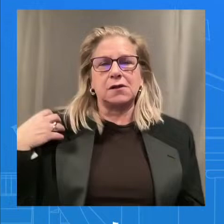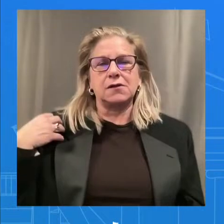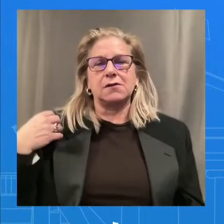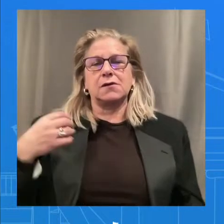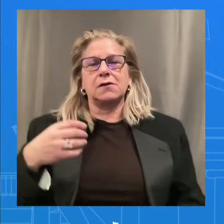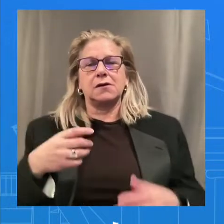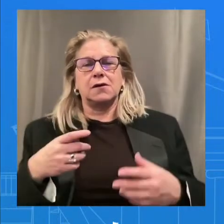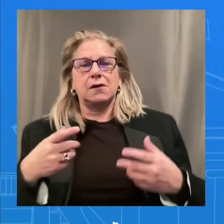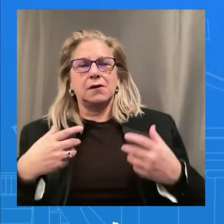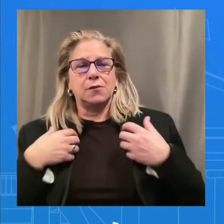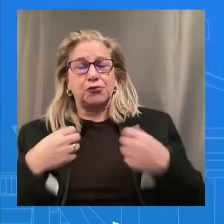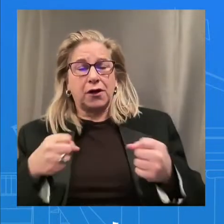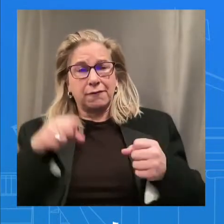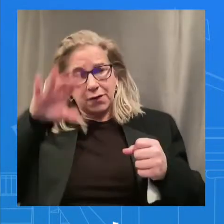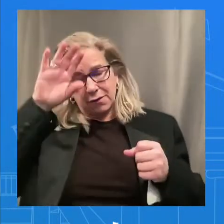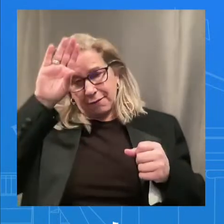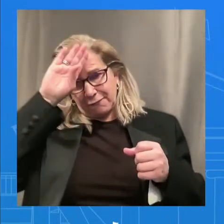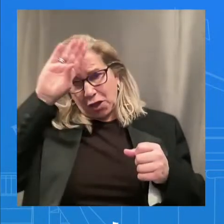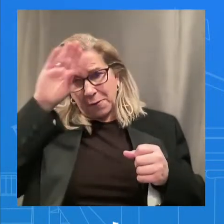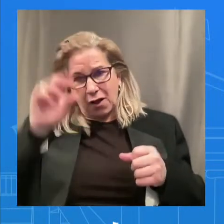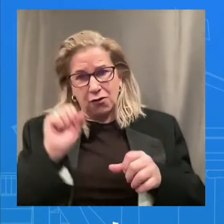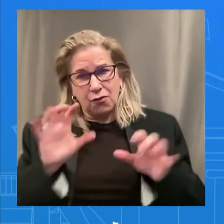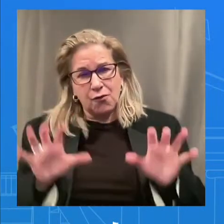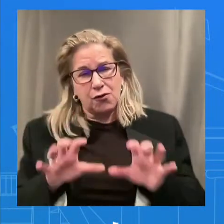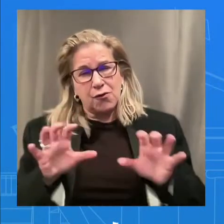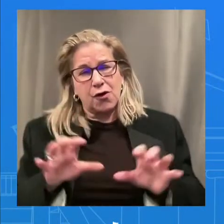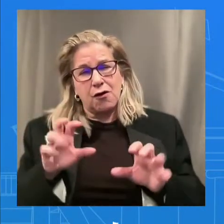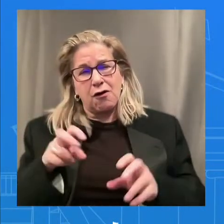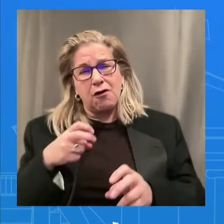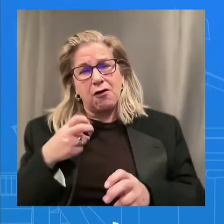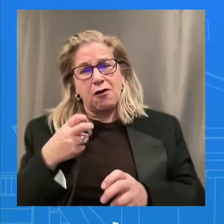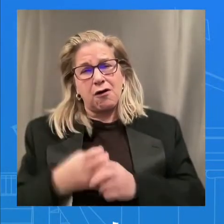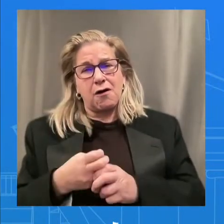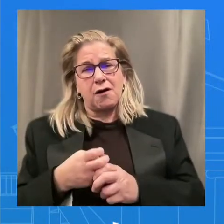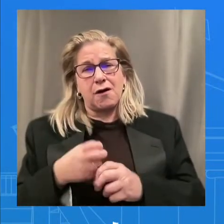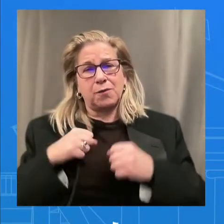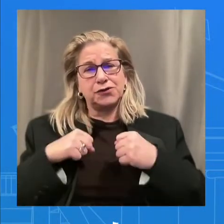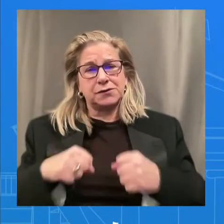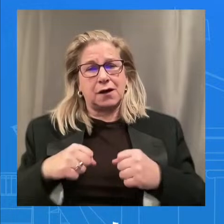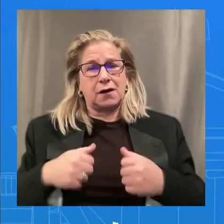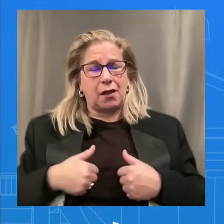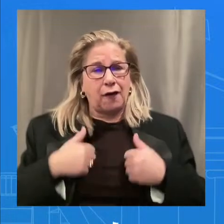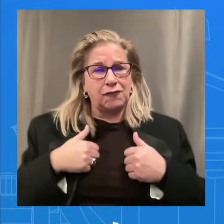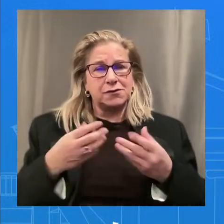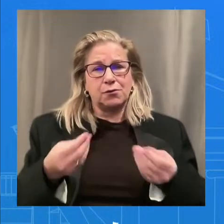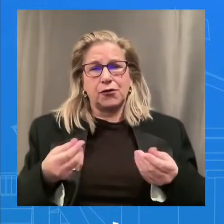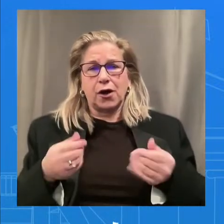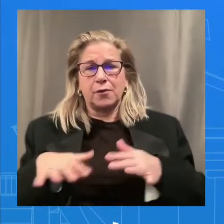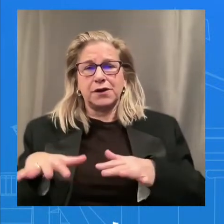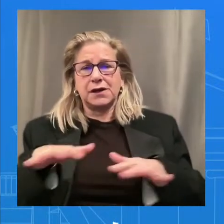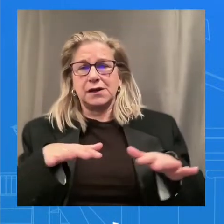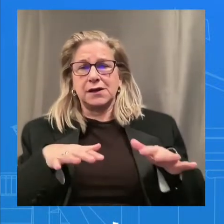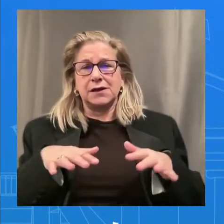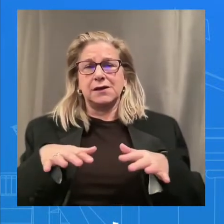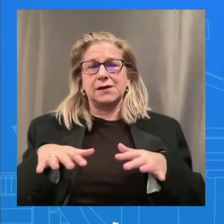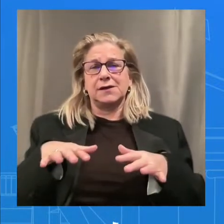protecting lives and property. And it has been -- it has been just amazing to watch